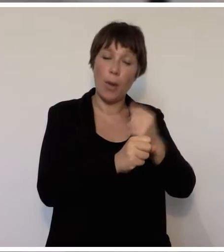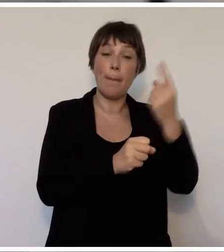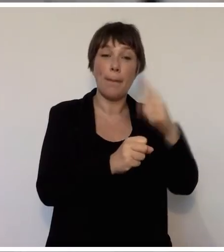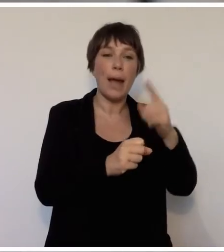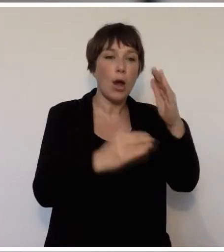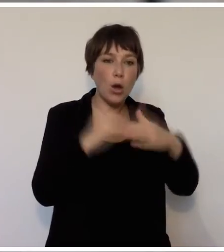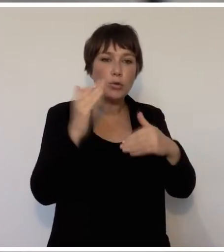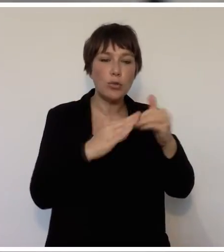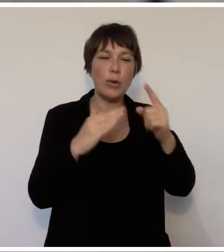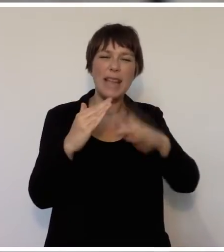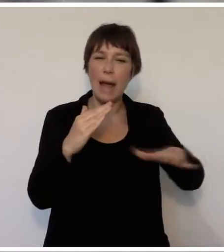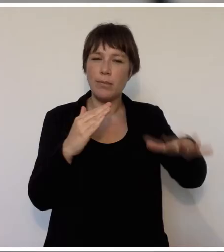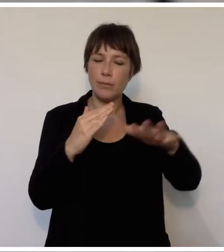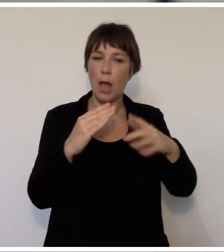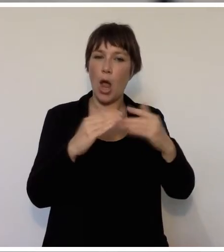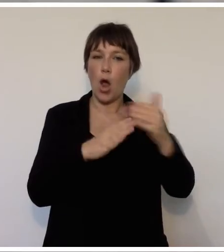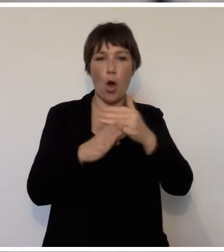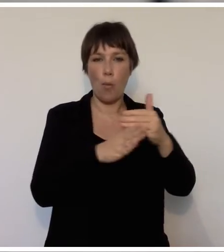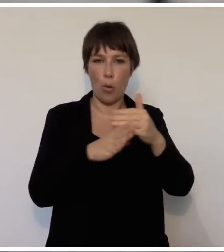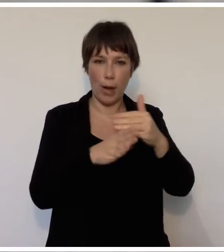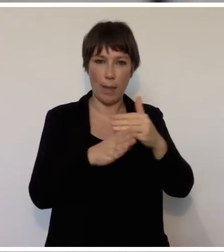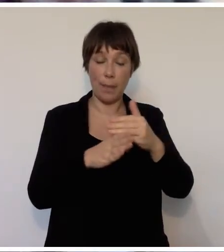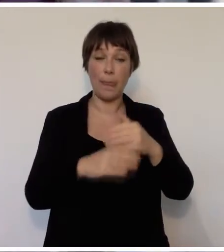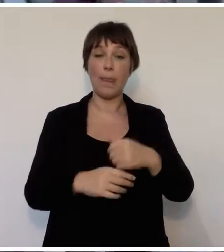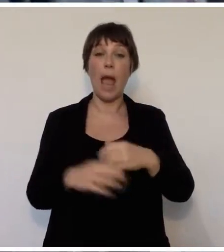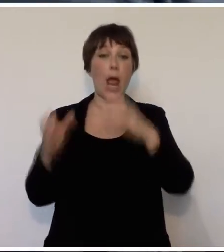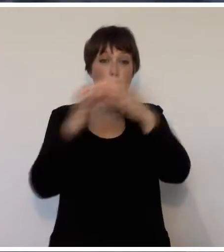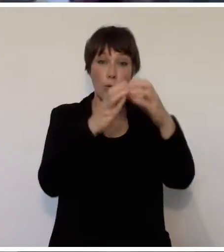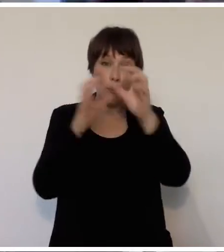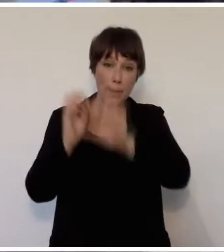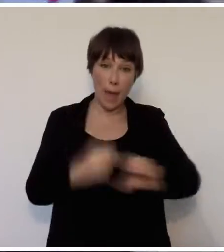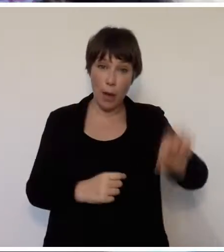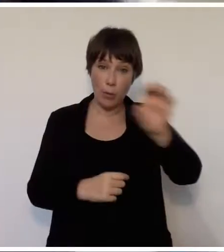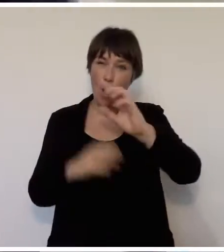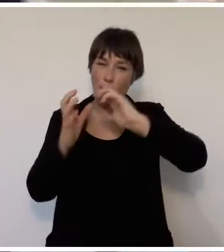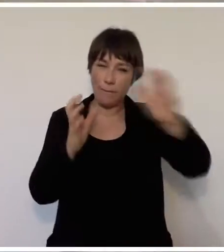art as any type of expression